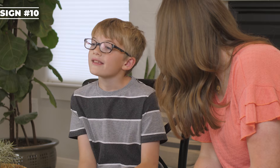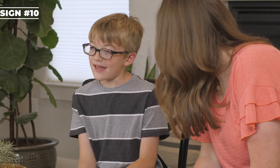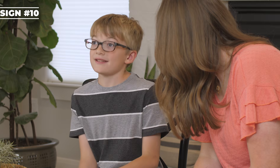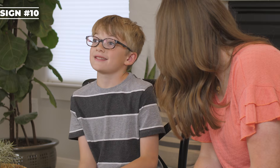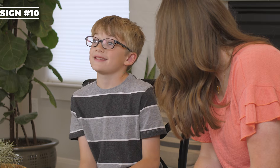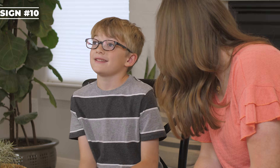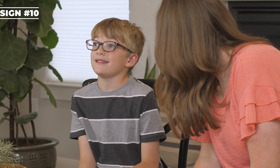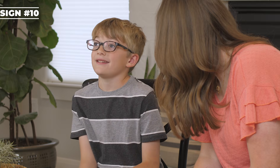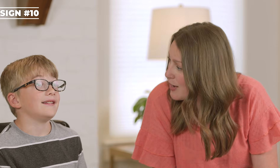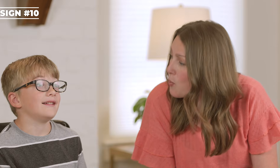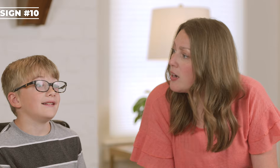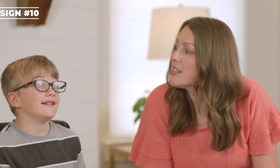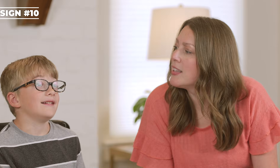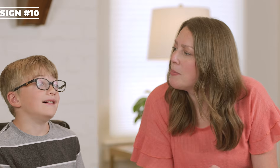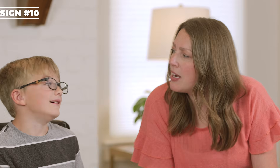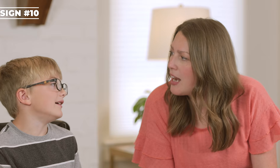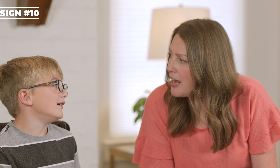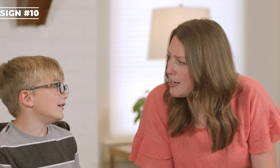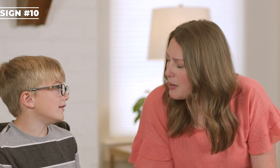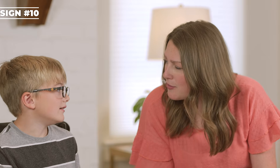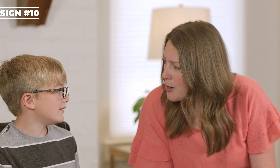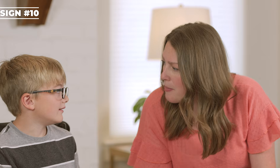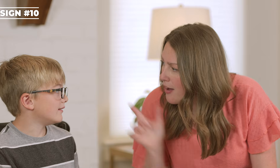Yes. And what is lemonade made from?